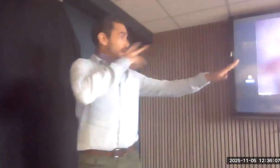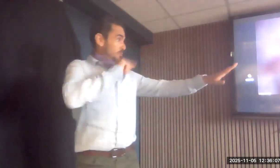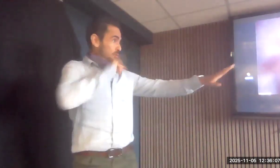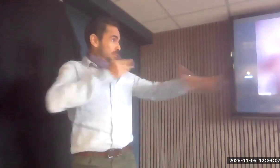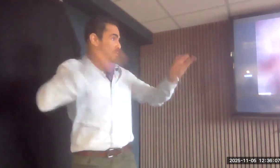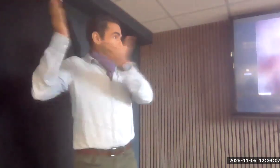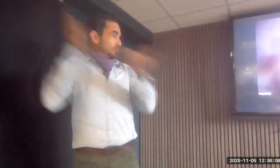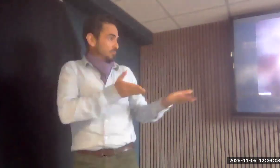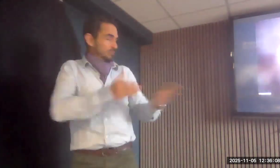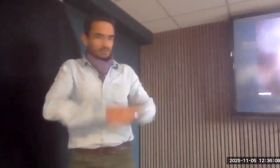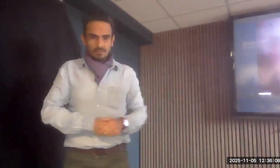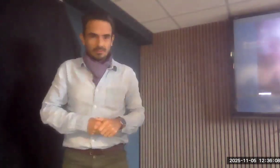So, I'm going to be going ahead and…